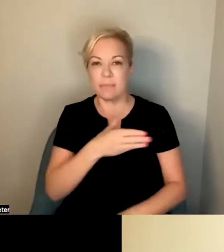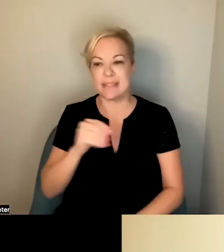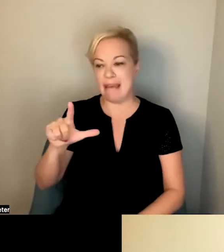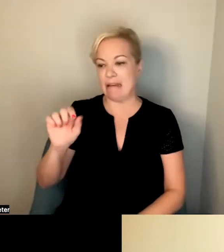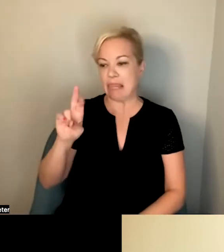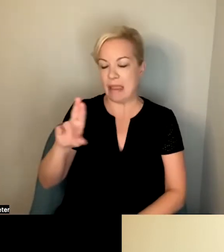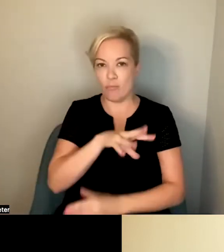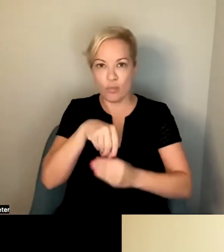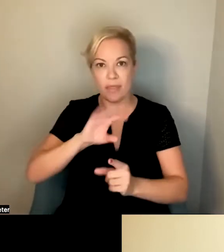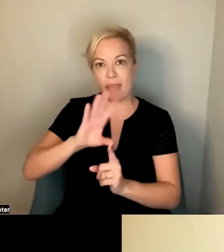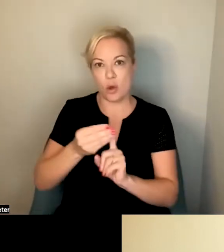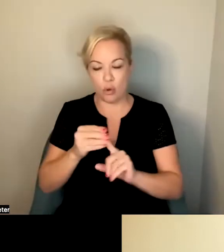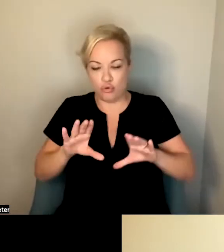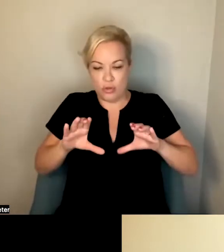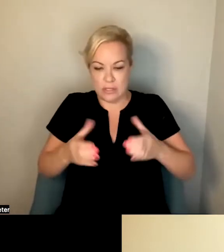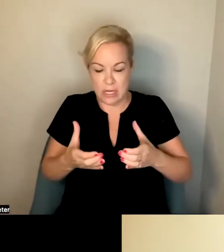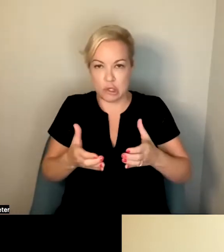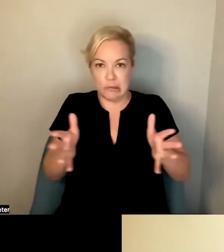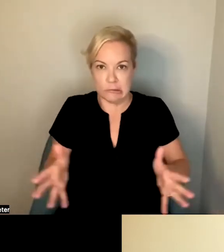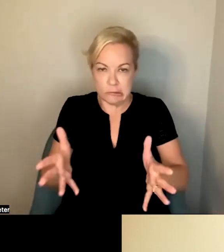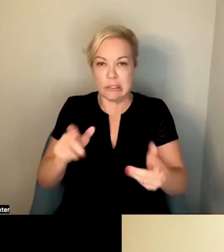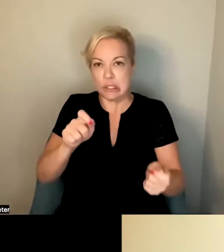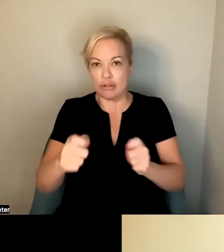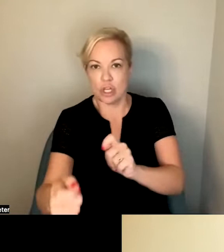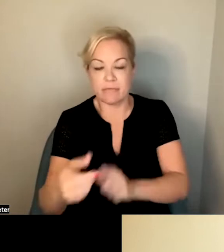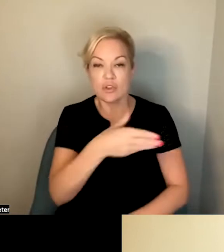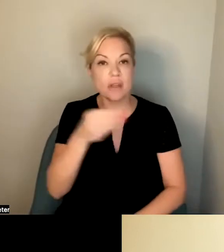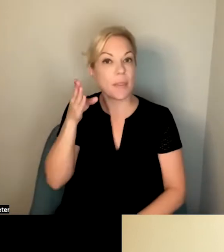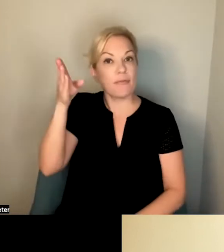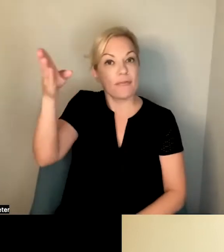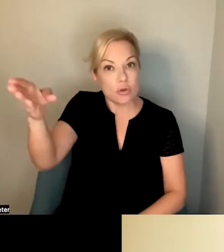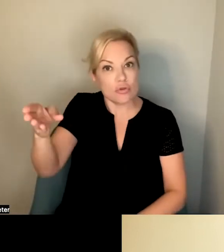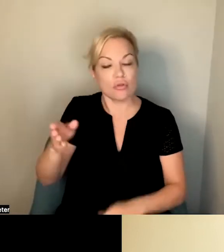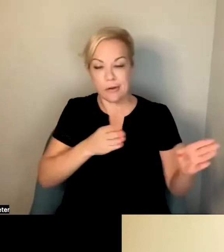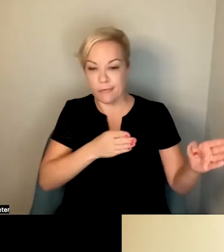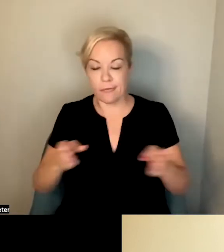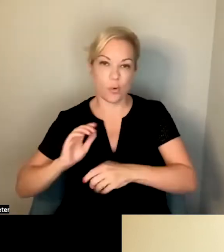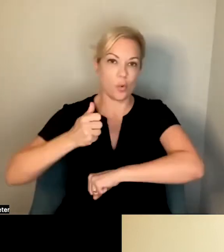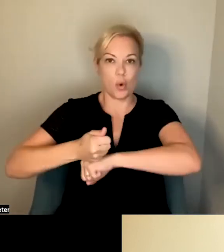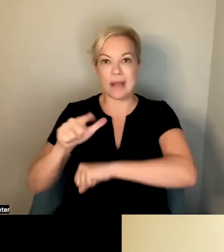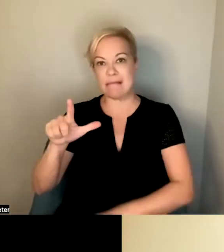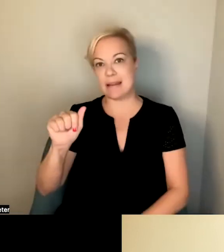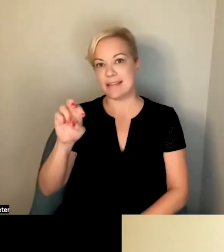as well as the future of organized labor in America. Welcome, Dana.